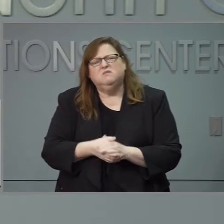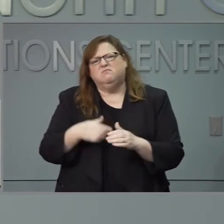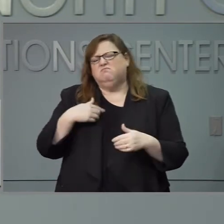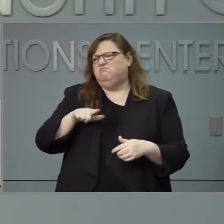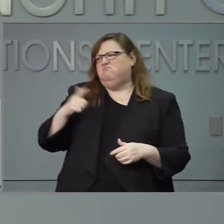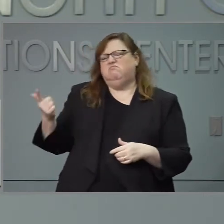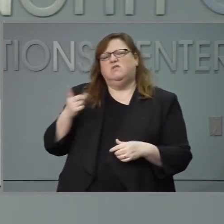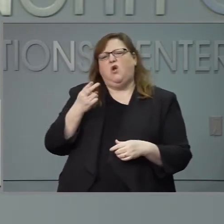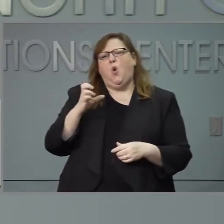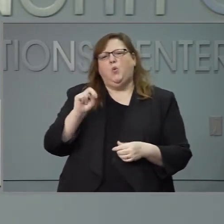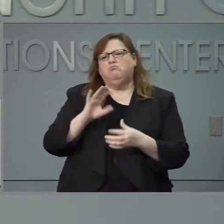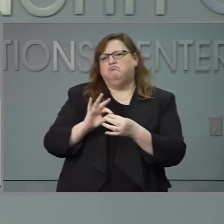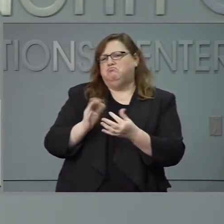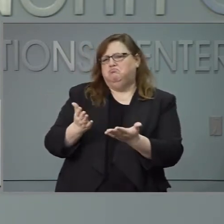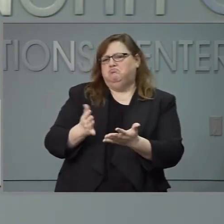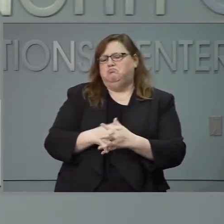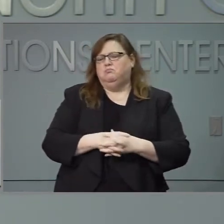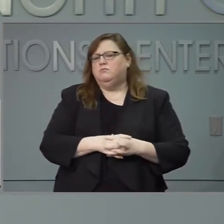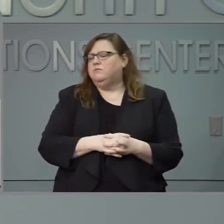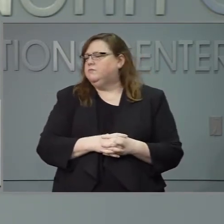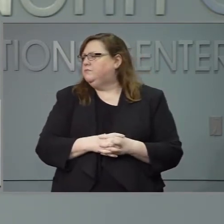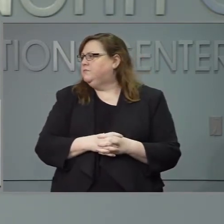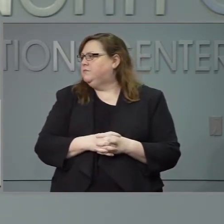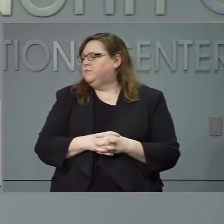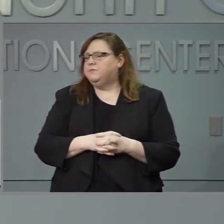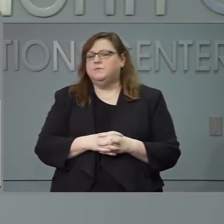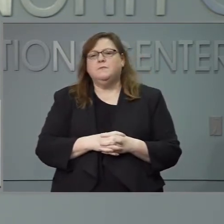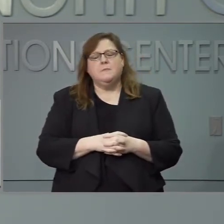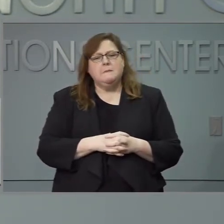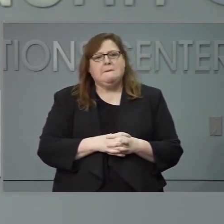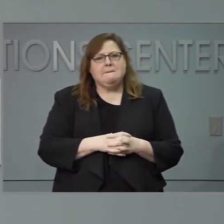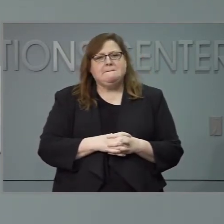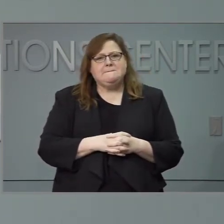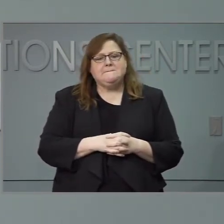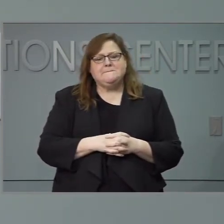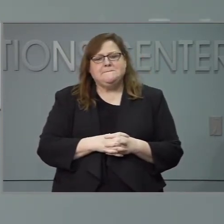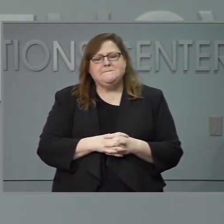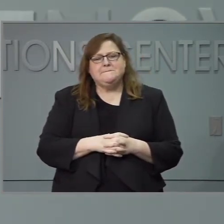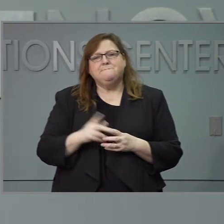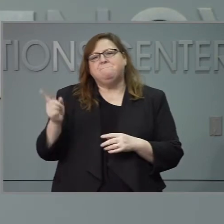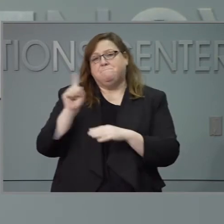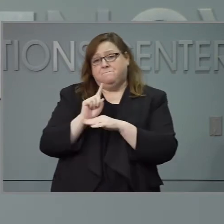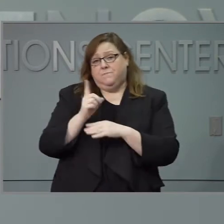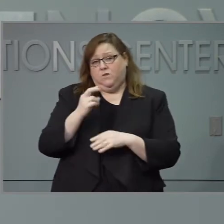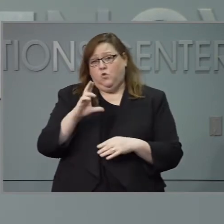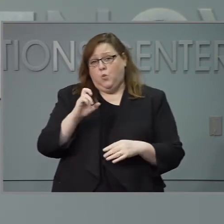CERC VIE VIENDO...